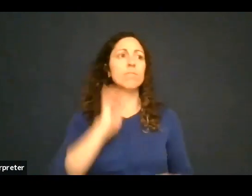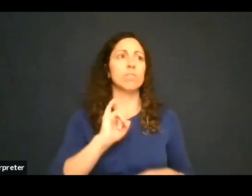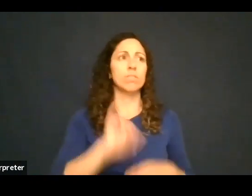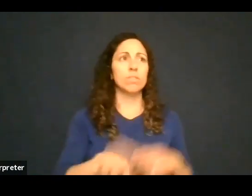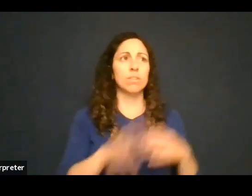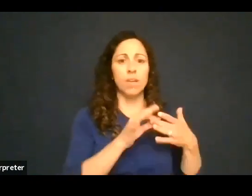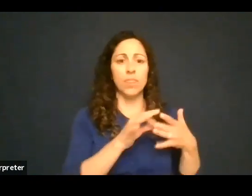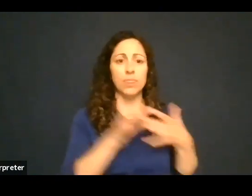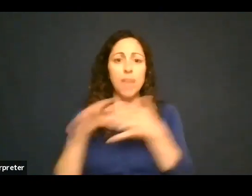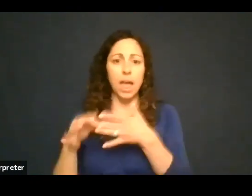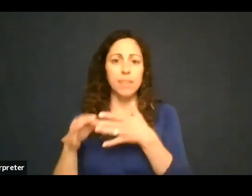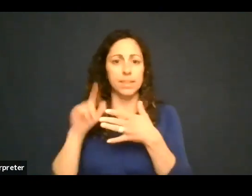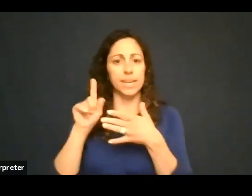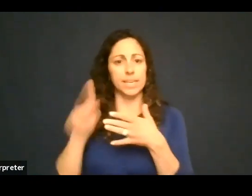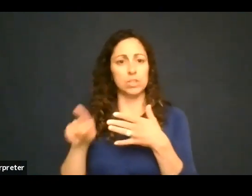this is, I think, for Dr. Corey--